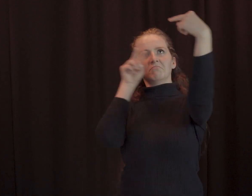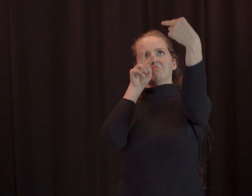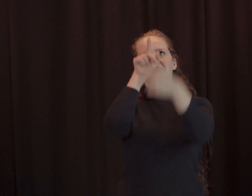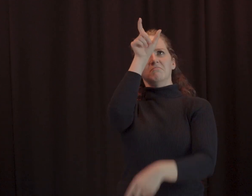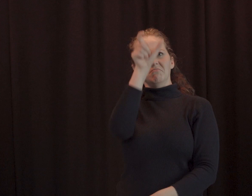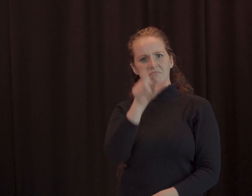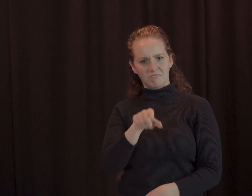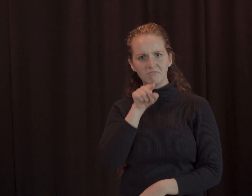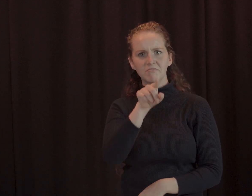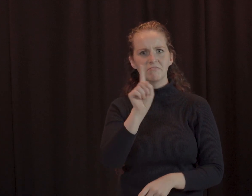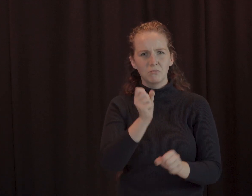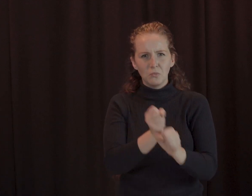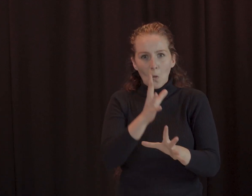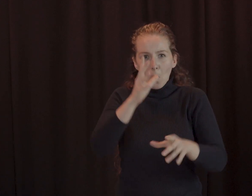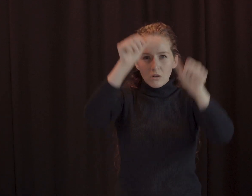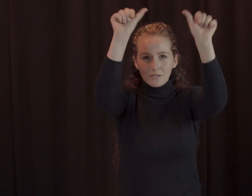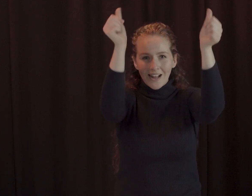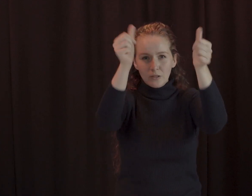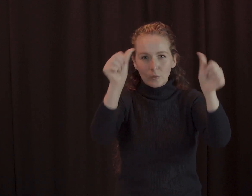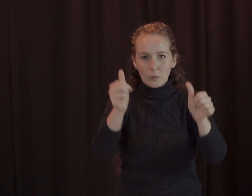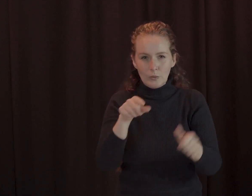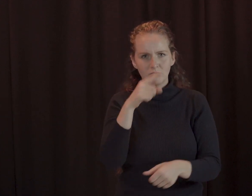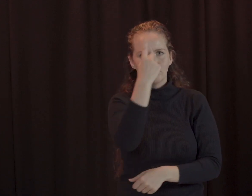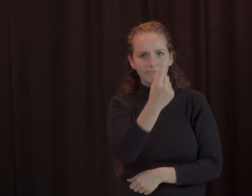This was the statue of the goddess Athena